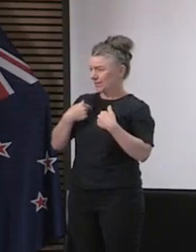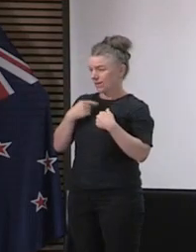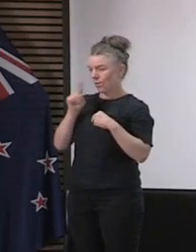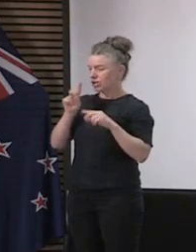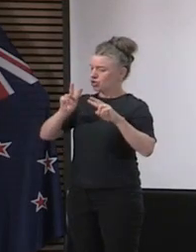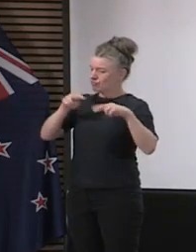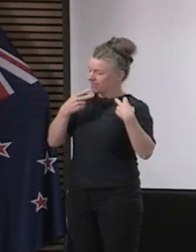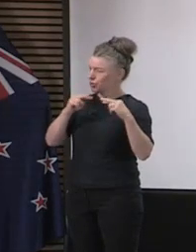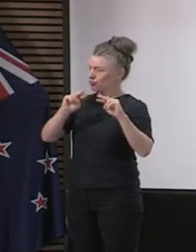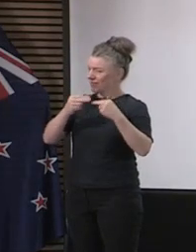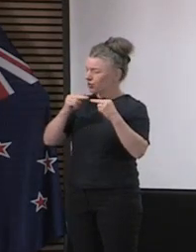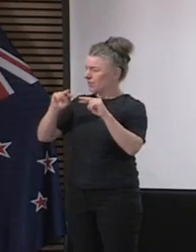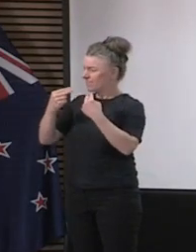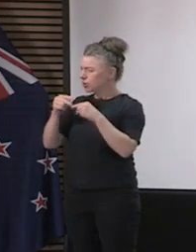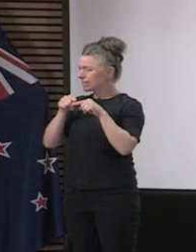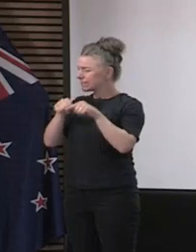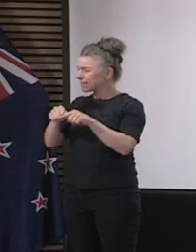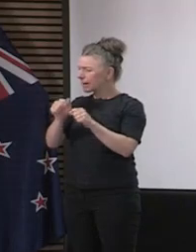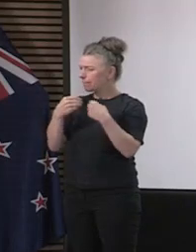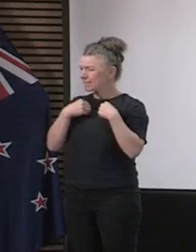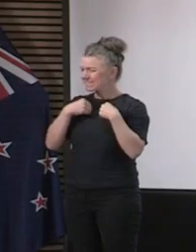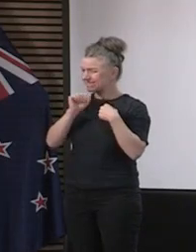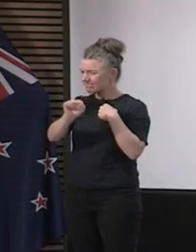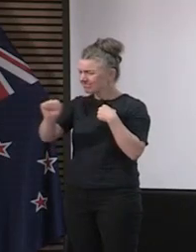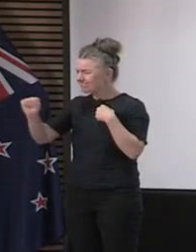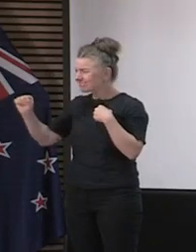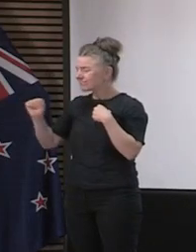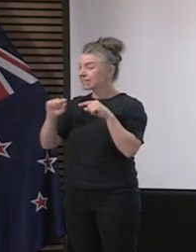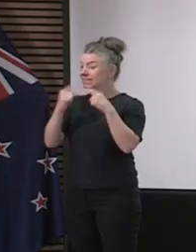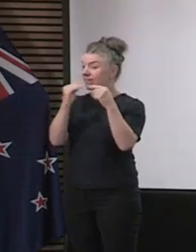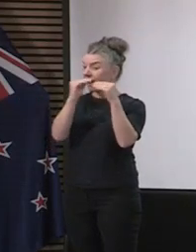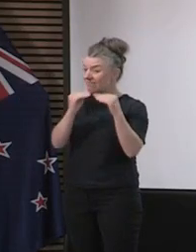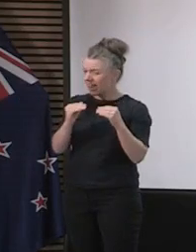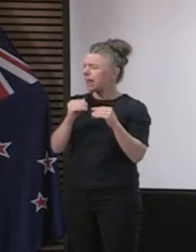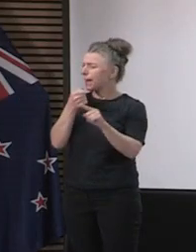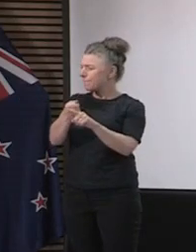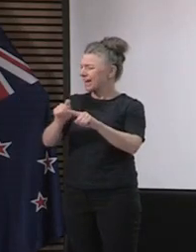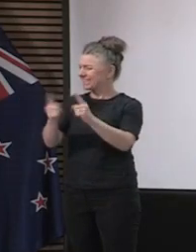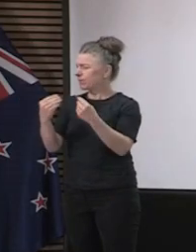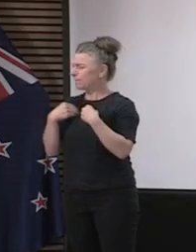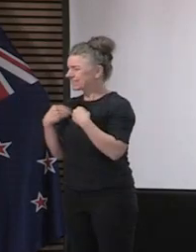Minister for Finance has said, we have been constantly reviewing what's happening for